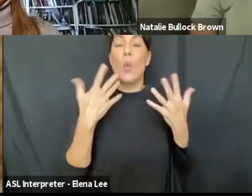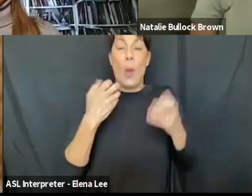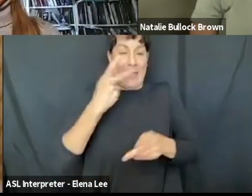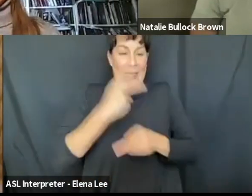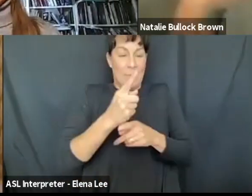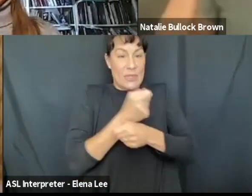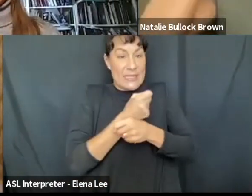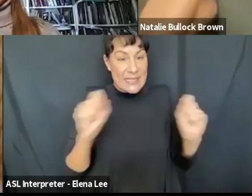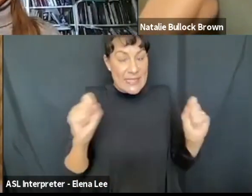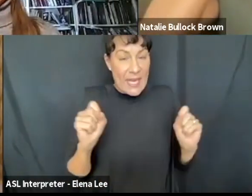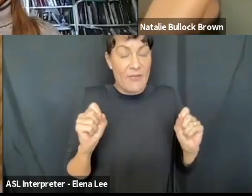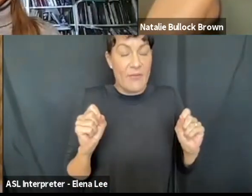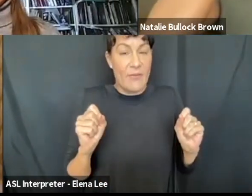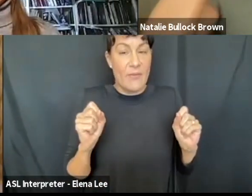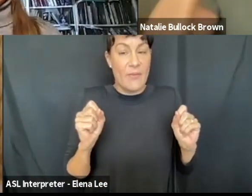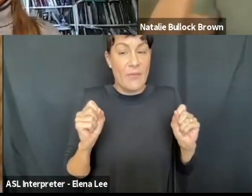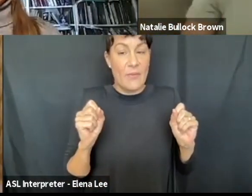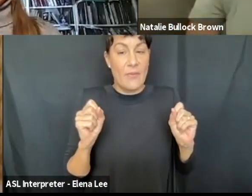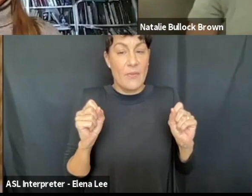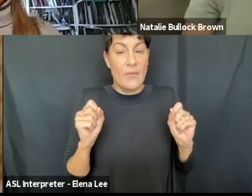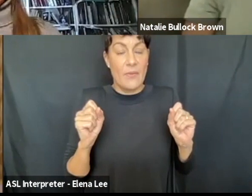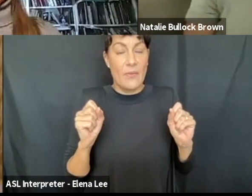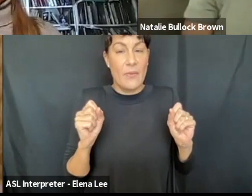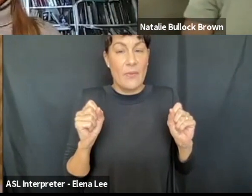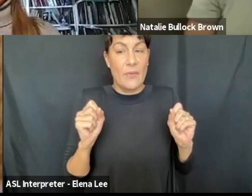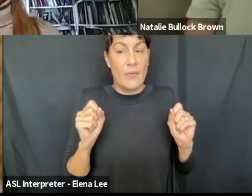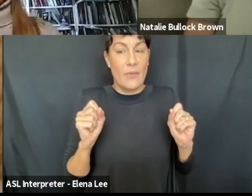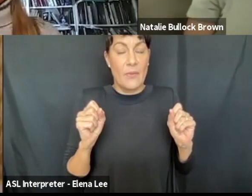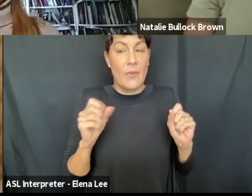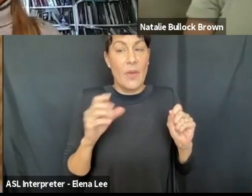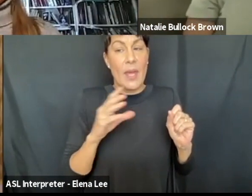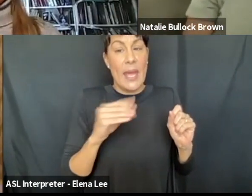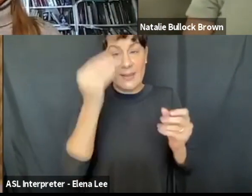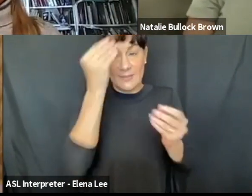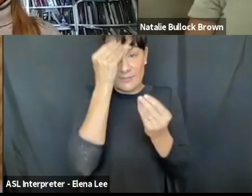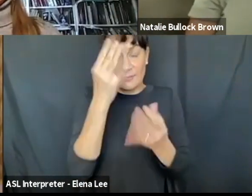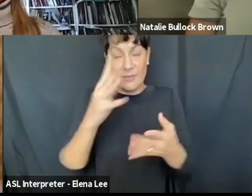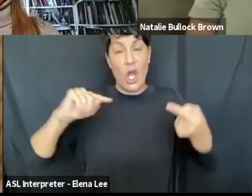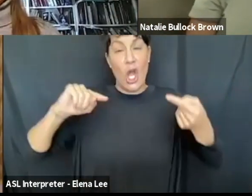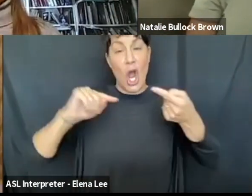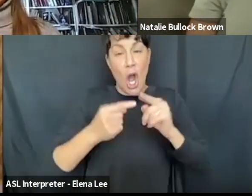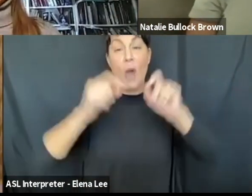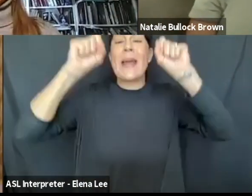to Belkis' point, harm can happen and will happen. And being prepared for that as part of our process